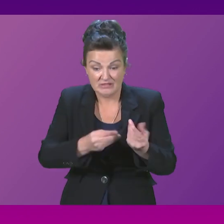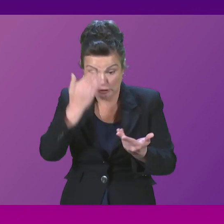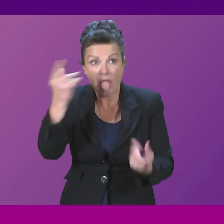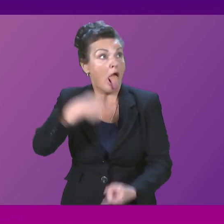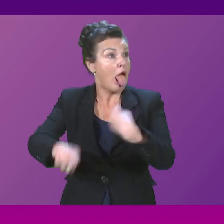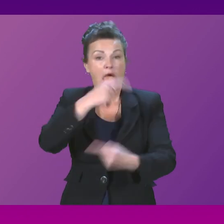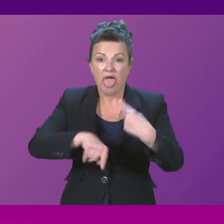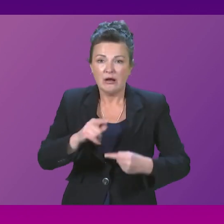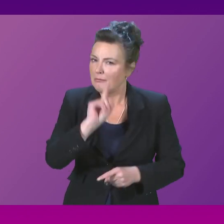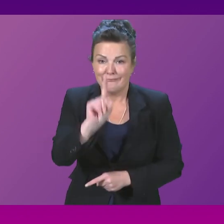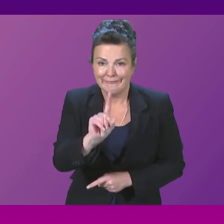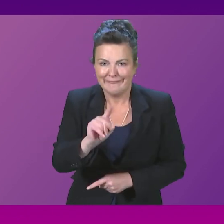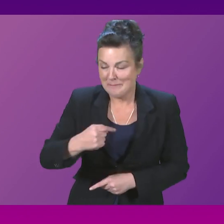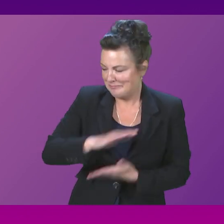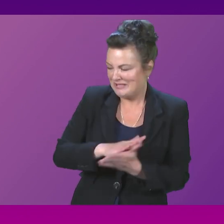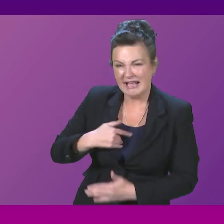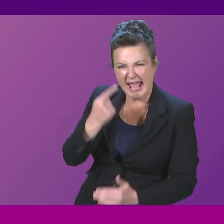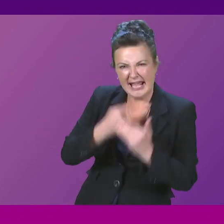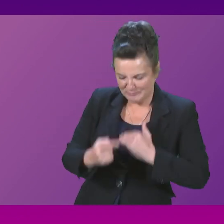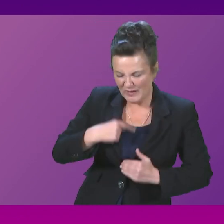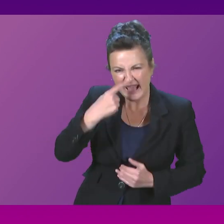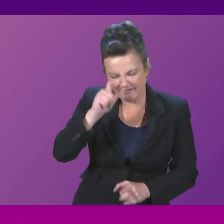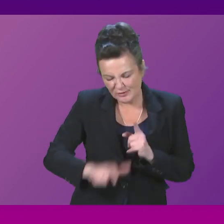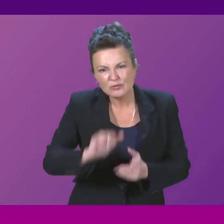which independence gives us the only real alternative.